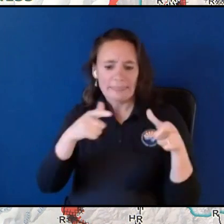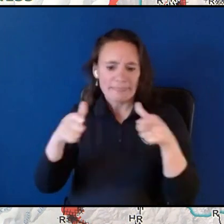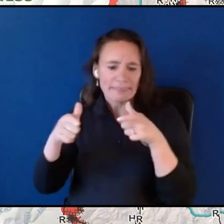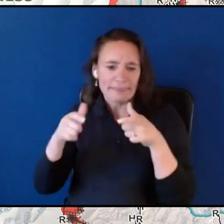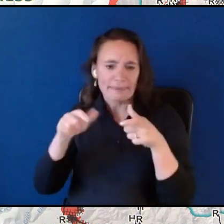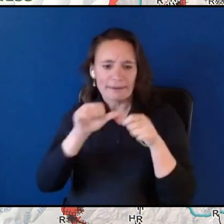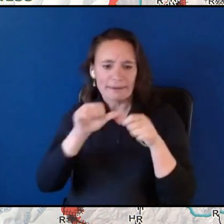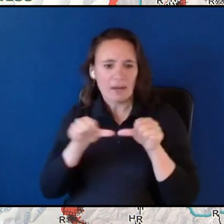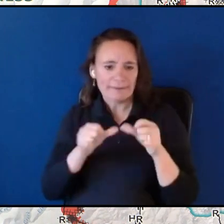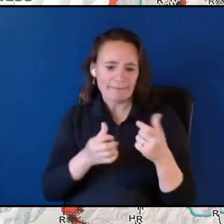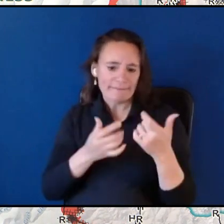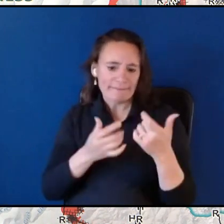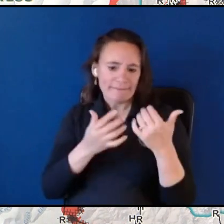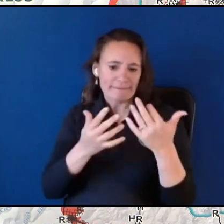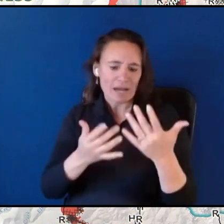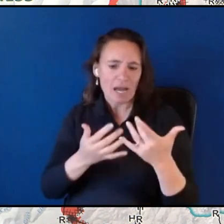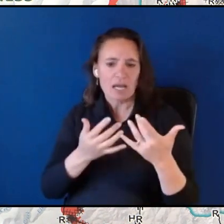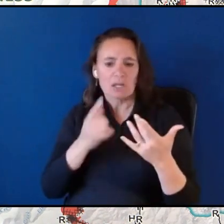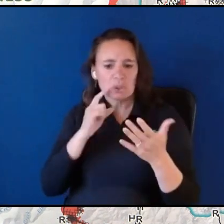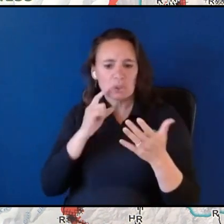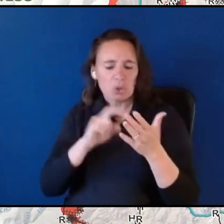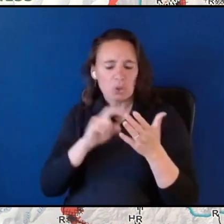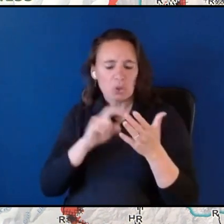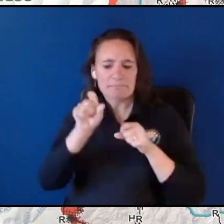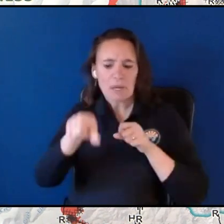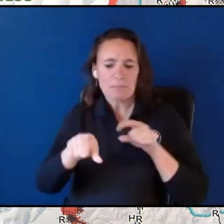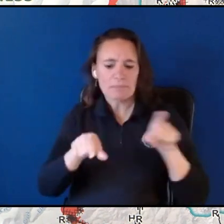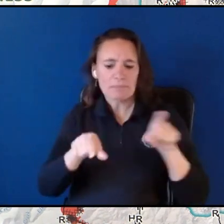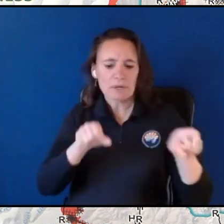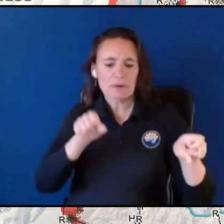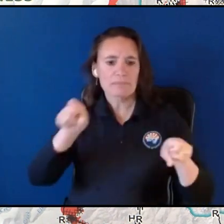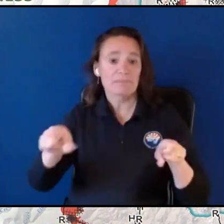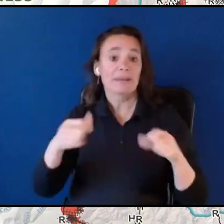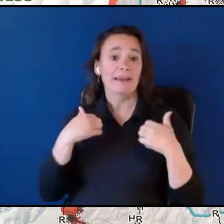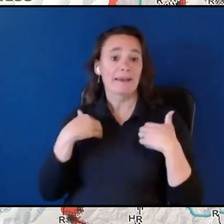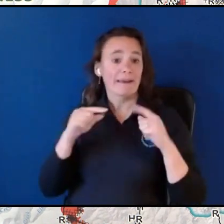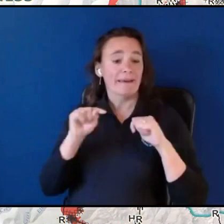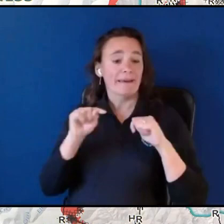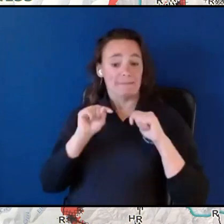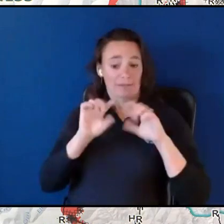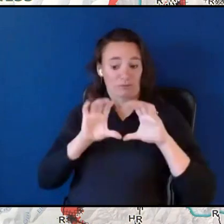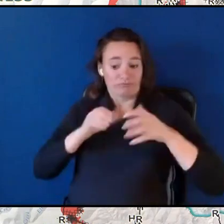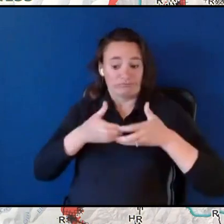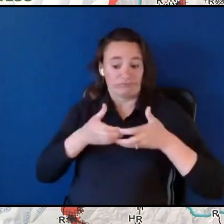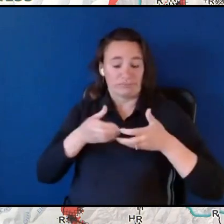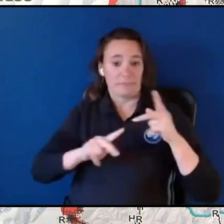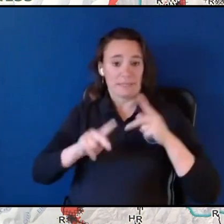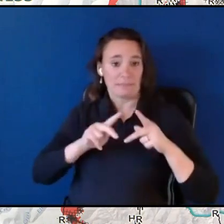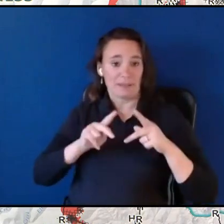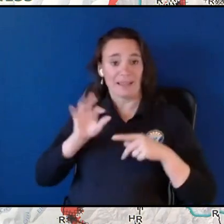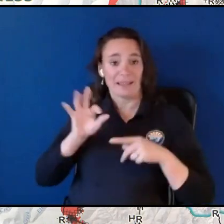spotfire problems, we have teams of folks that are actually FAA qualified that bring these drones in,